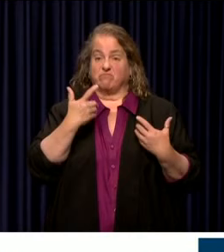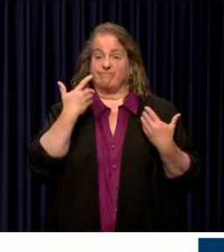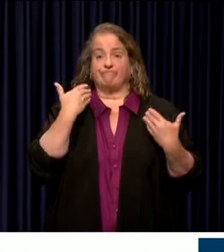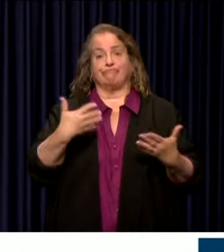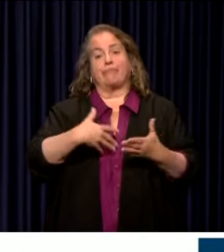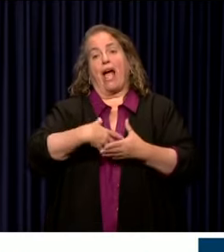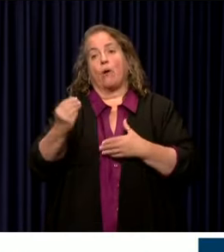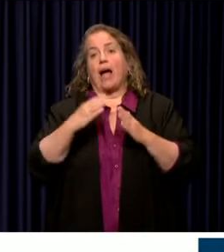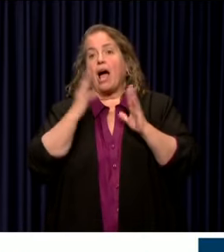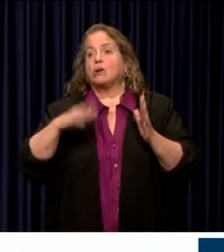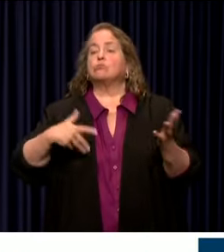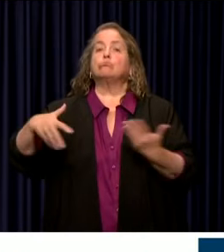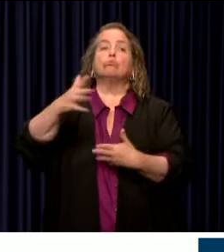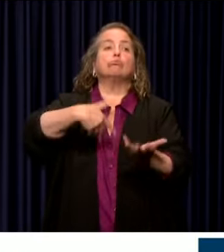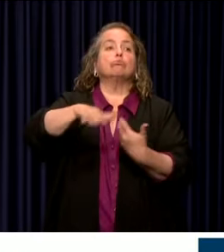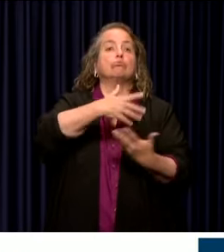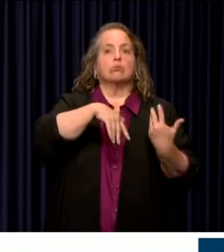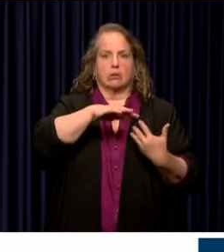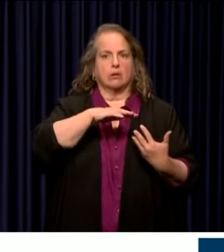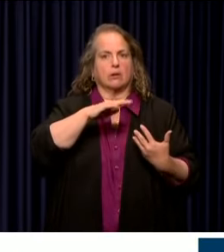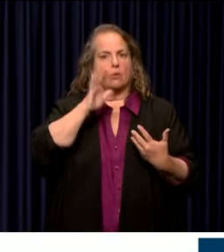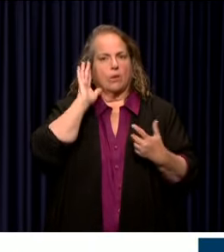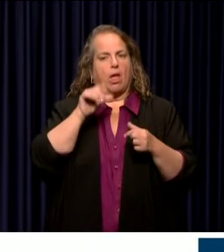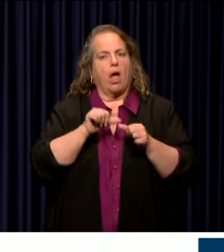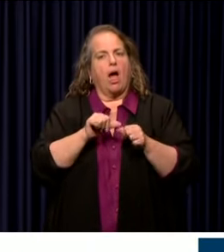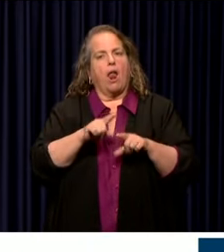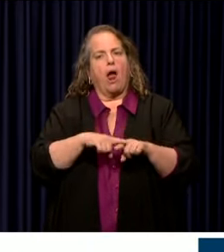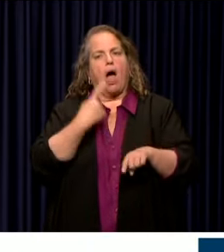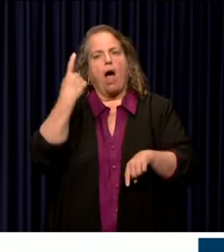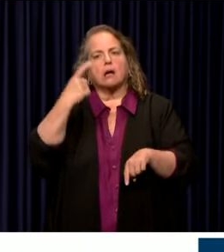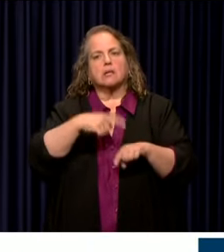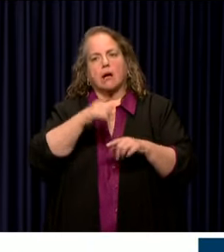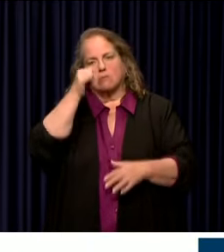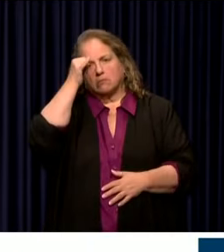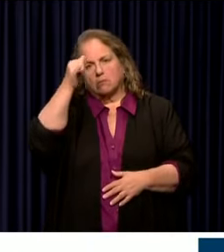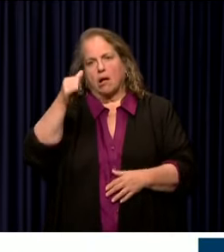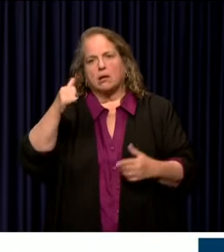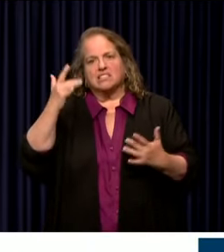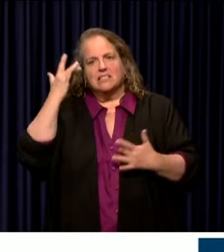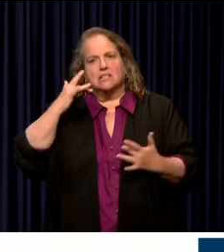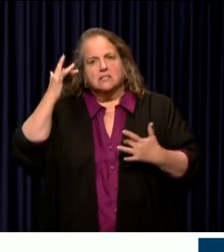SPIKE, THAT WILL PROLONG THIS